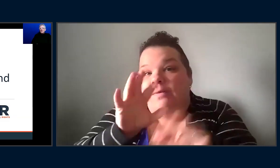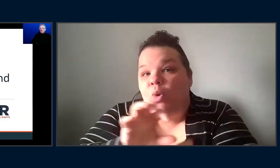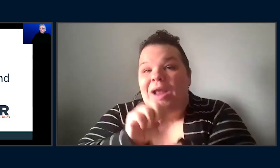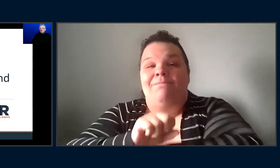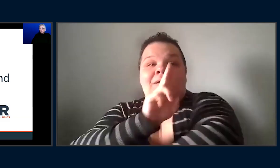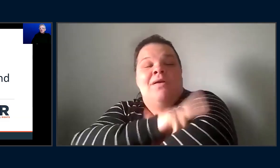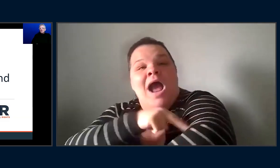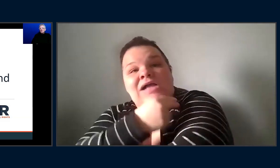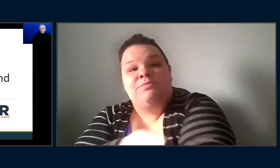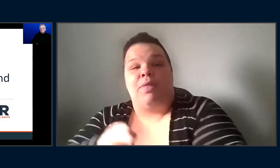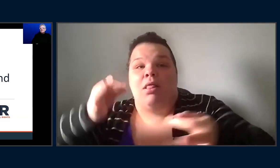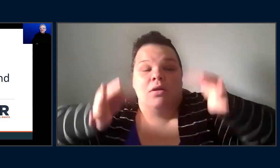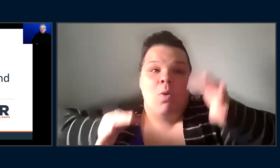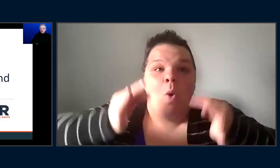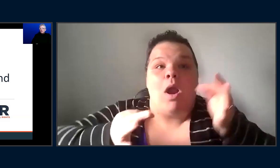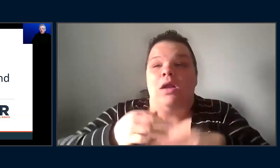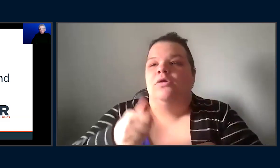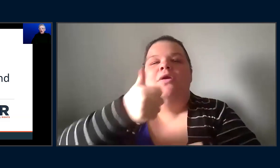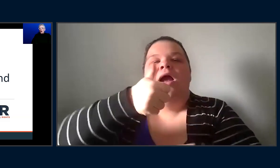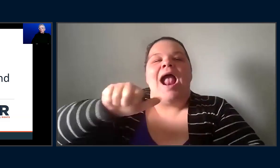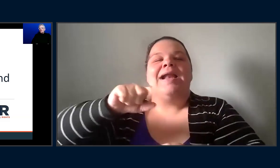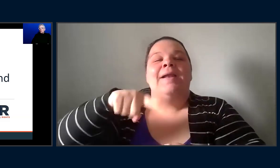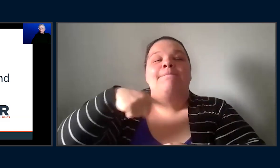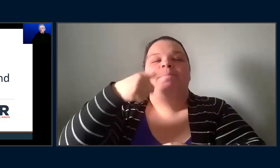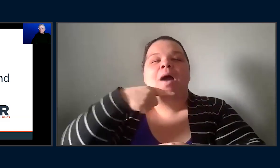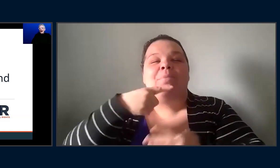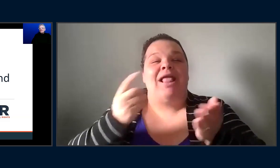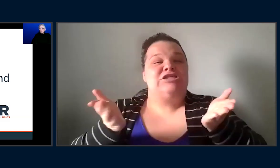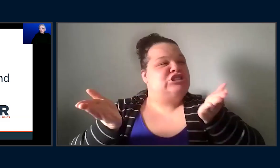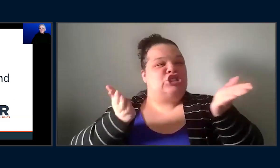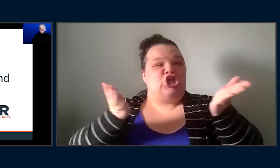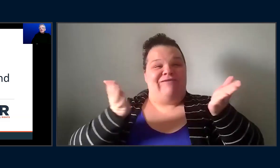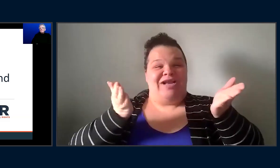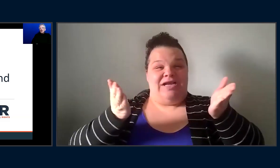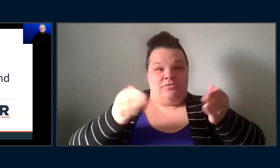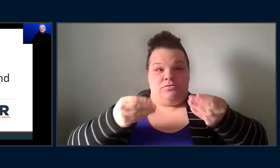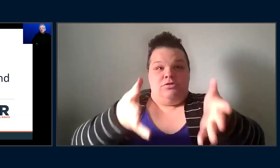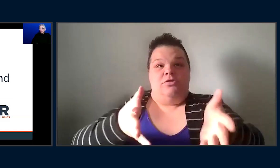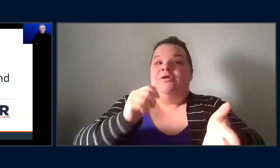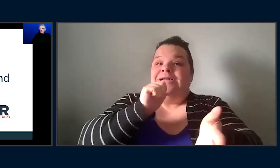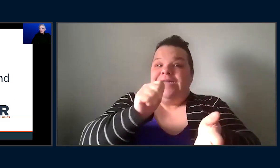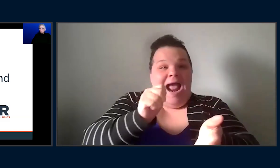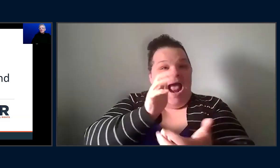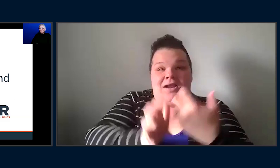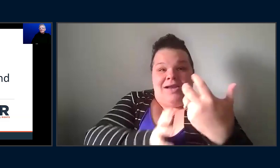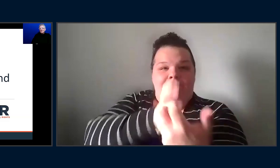they don't receive accommodations at their doctor's appointments, like an interpreter, or in court, or in the hospital. Any public service,